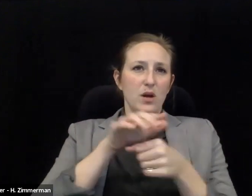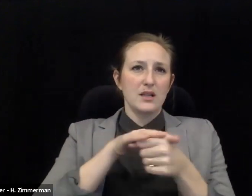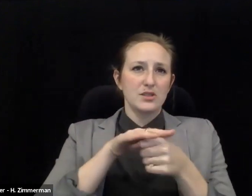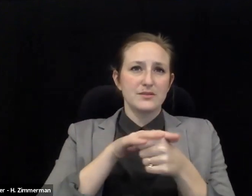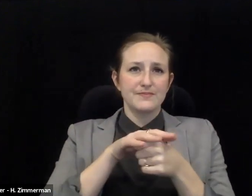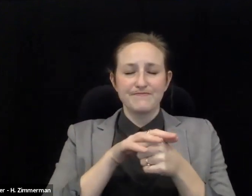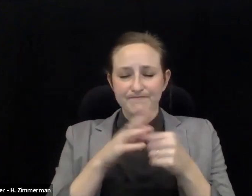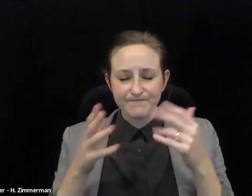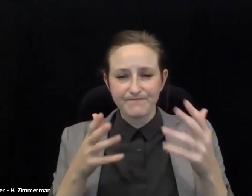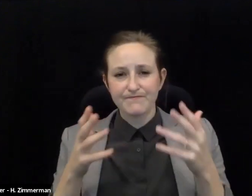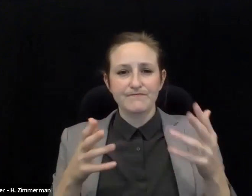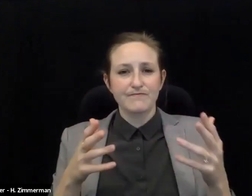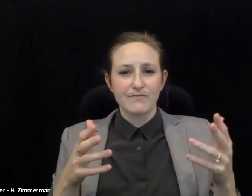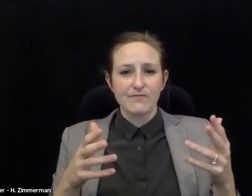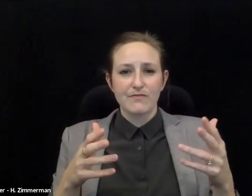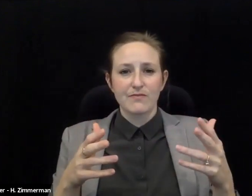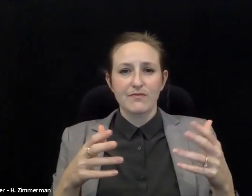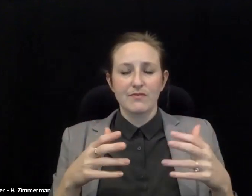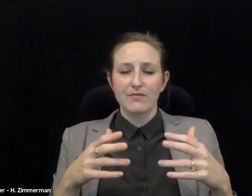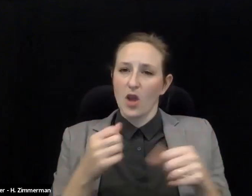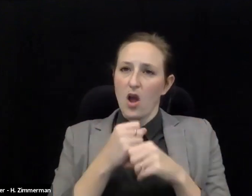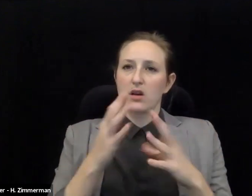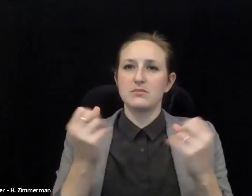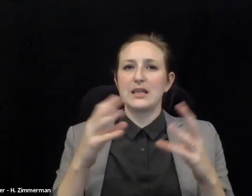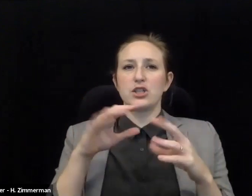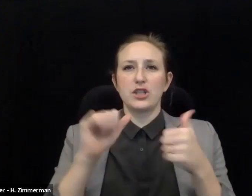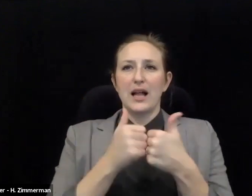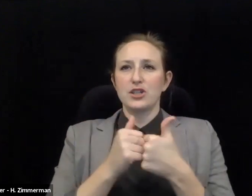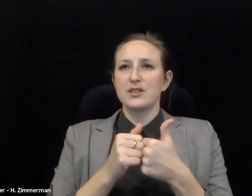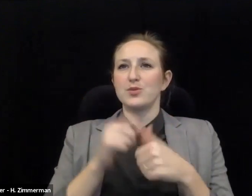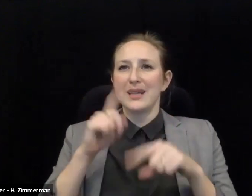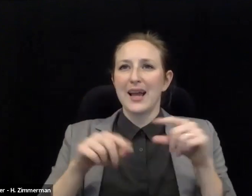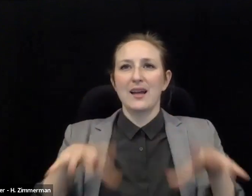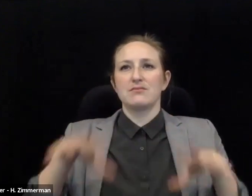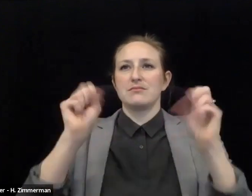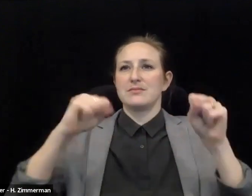creates some challenges for doing a lot of synchronous content. And so what we